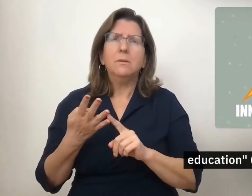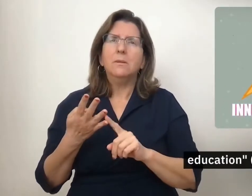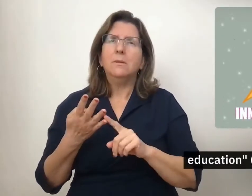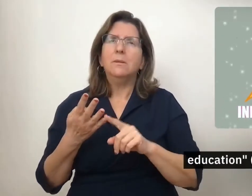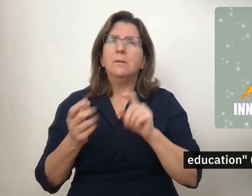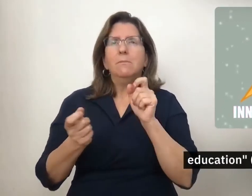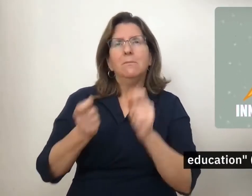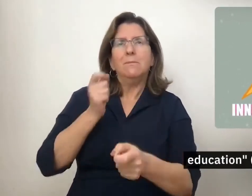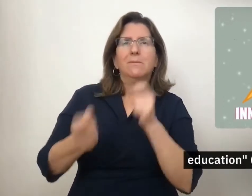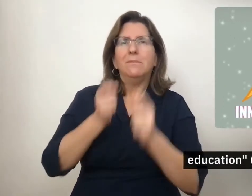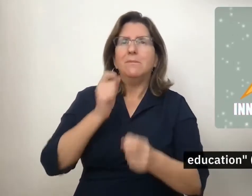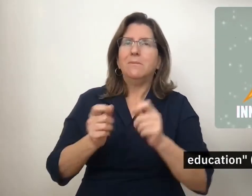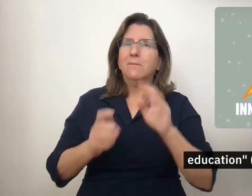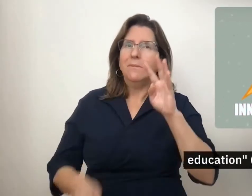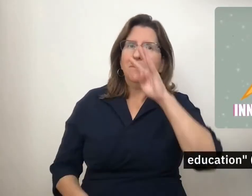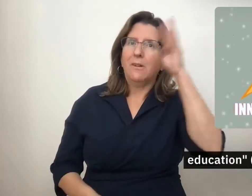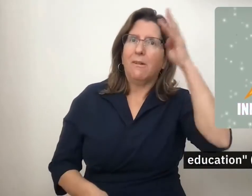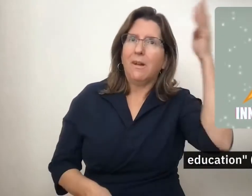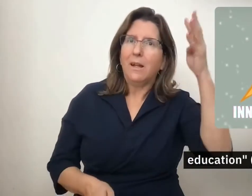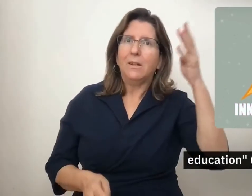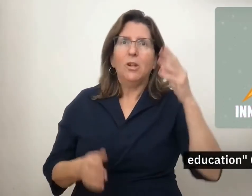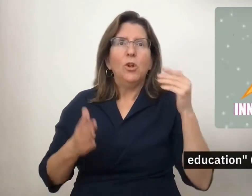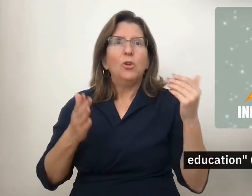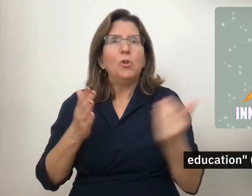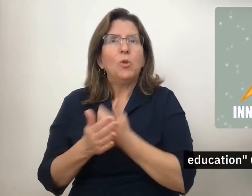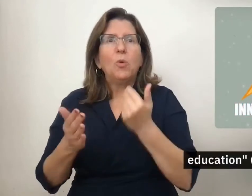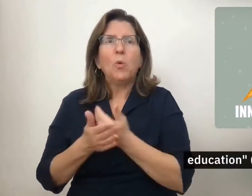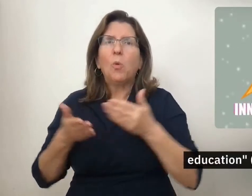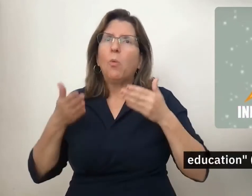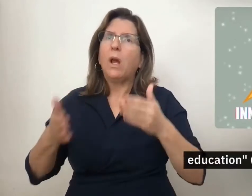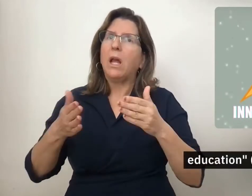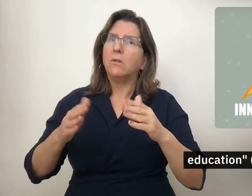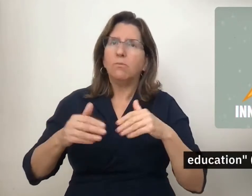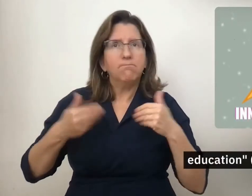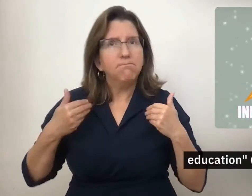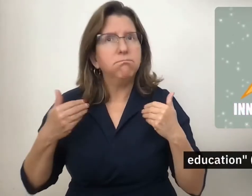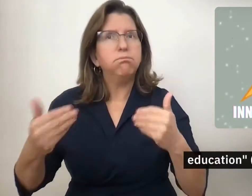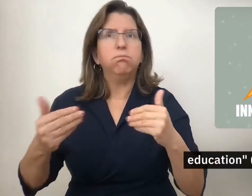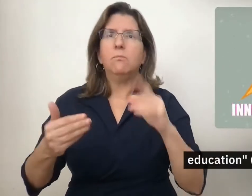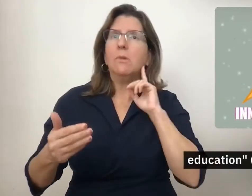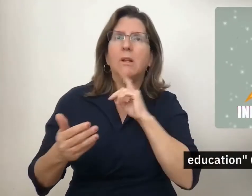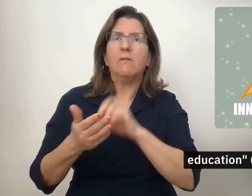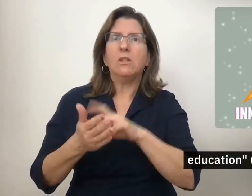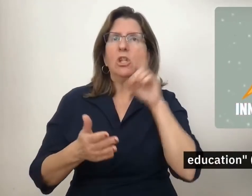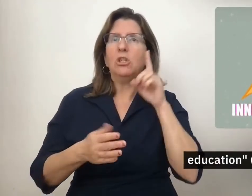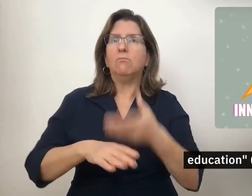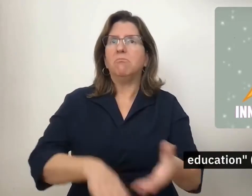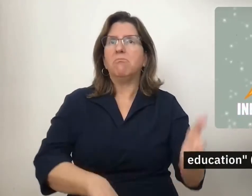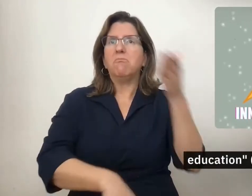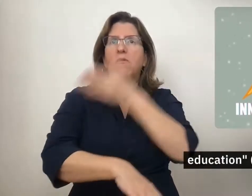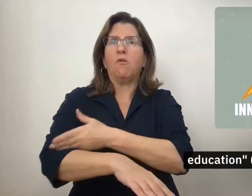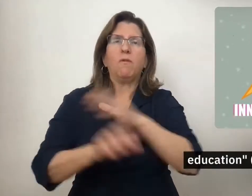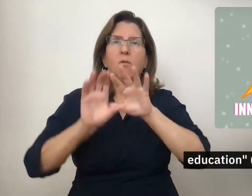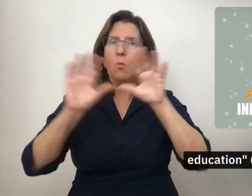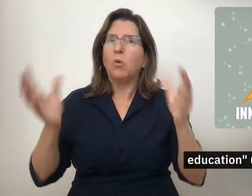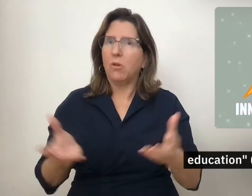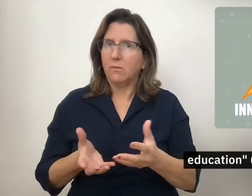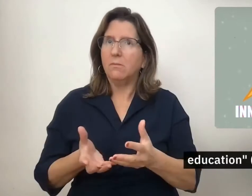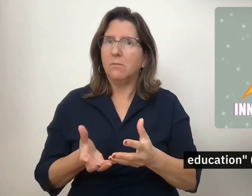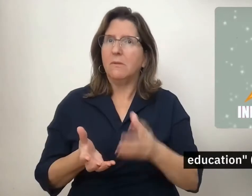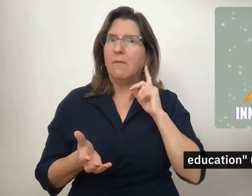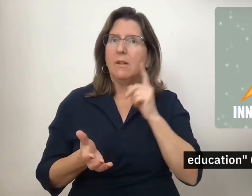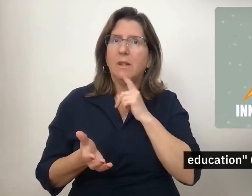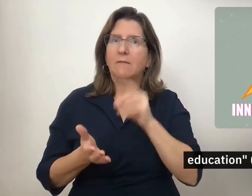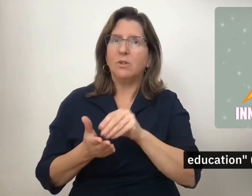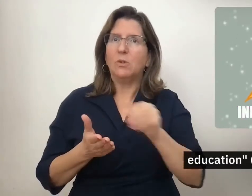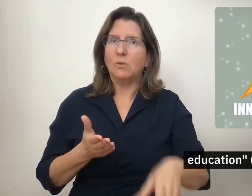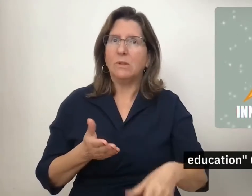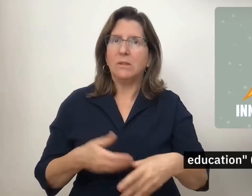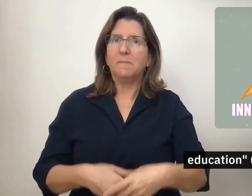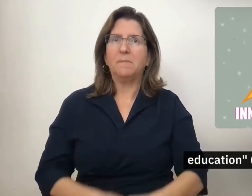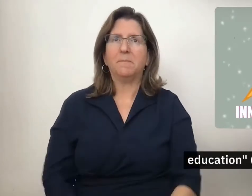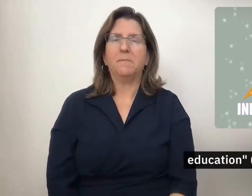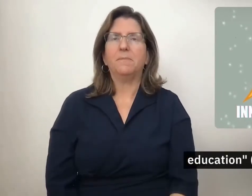And the final practice is to innovate and reimagine deaf education on a global scale.